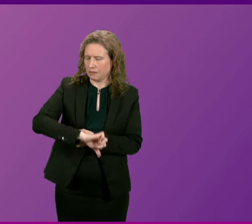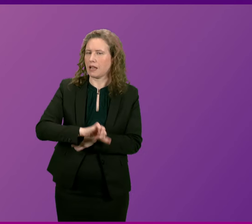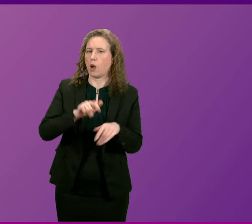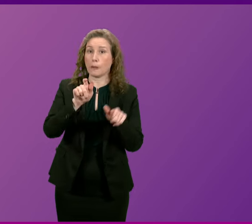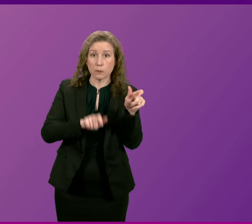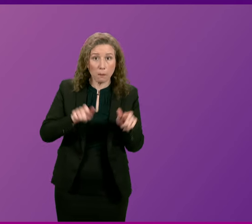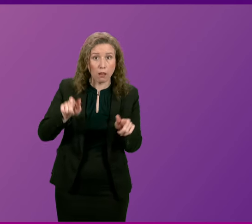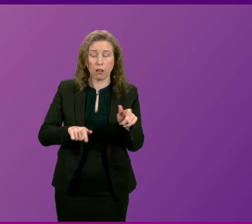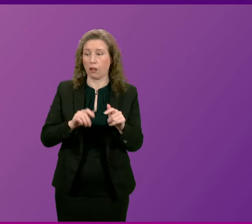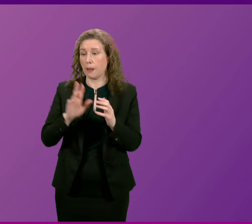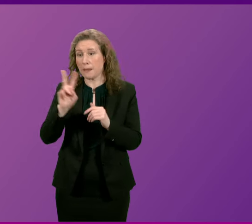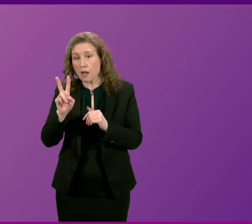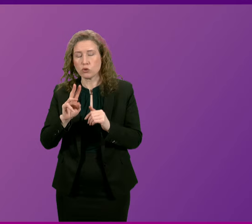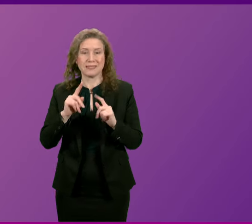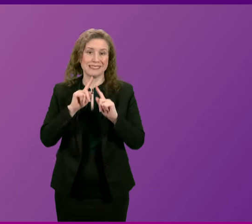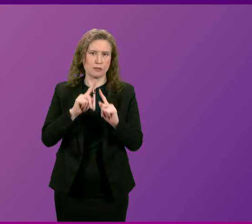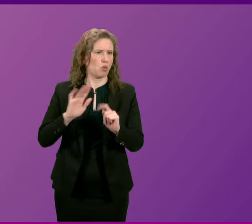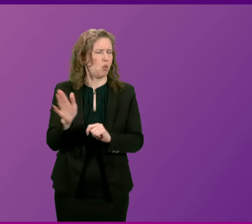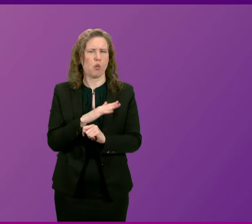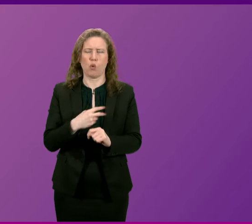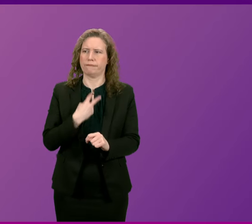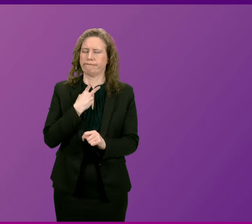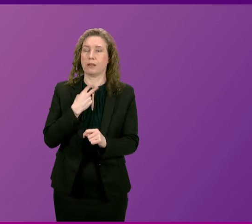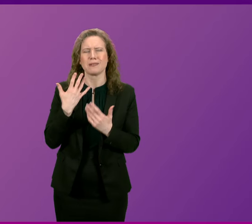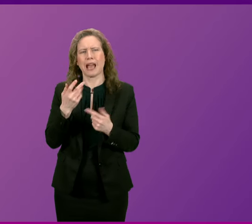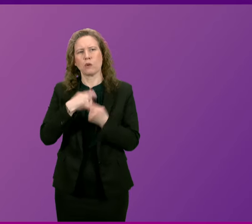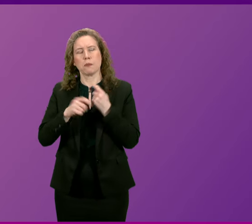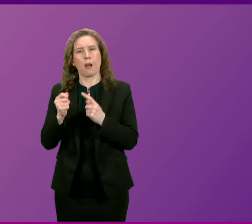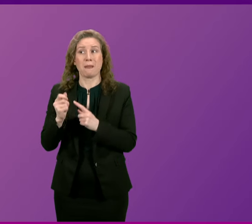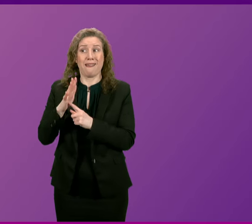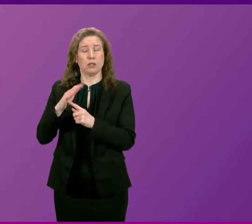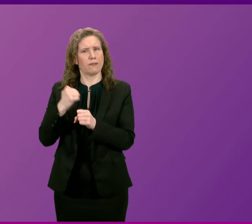parents and teachers. Now that he is the head of that Government, what is going to change?